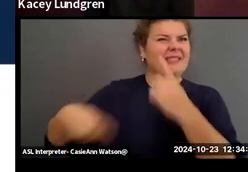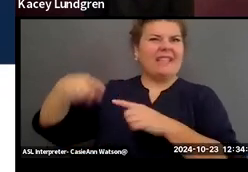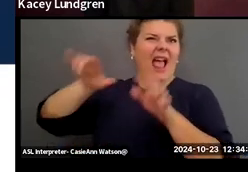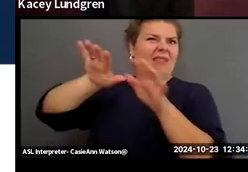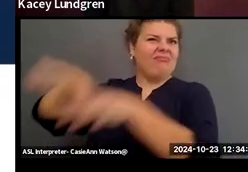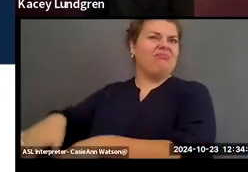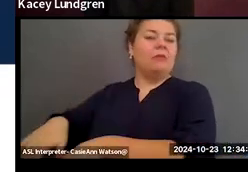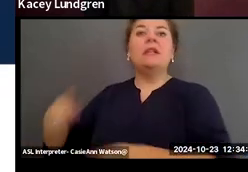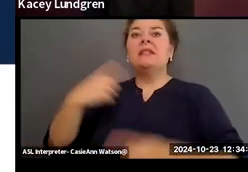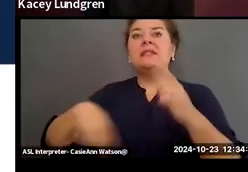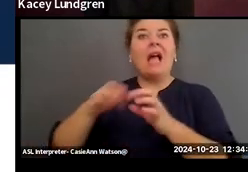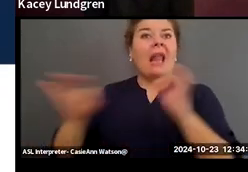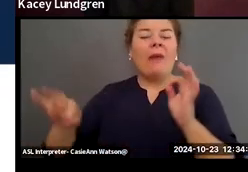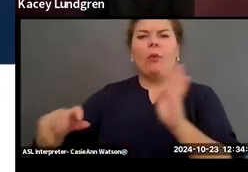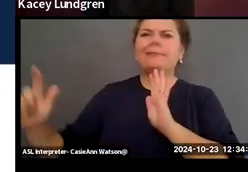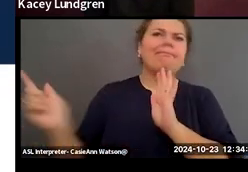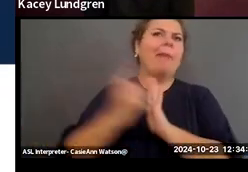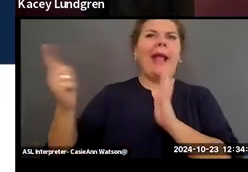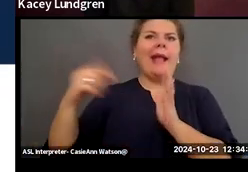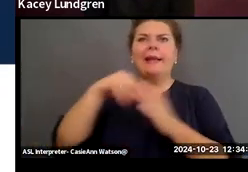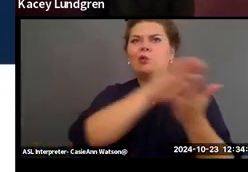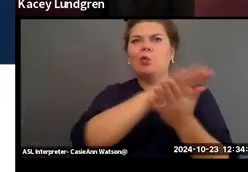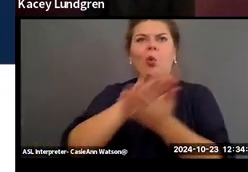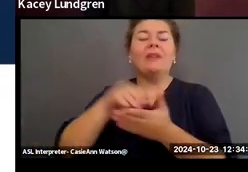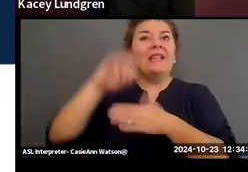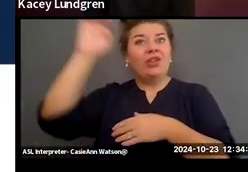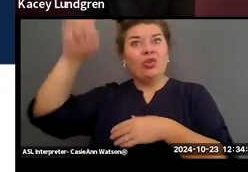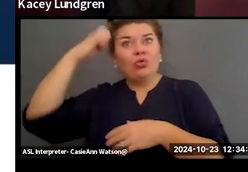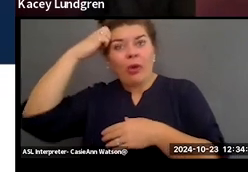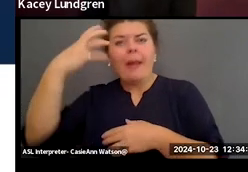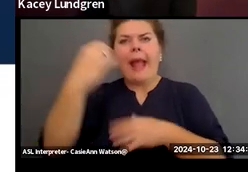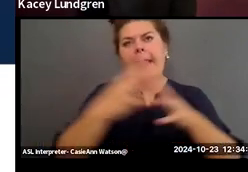and that sign language would be banned in schools in Europe and America.